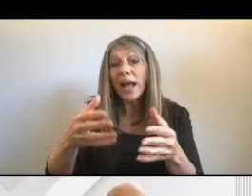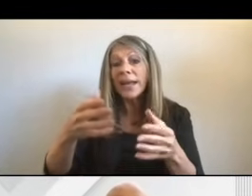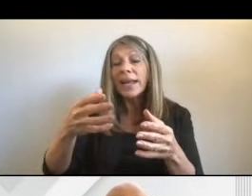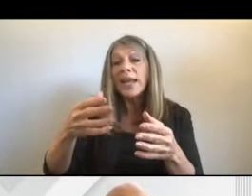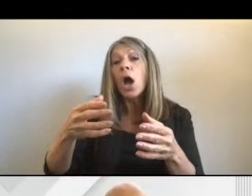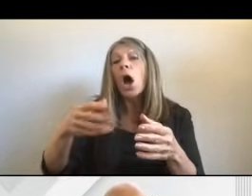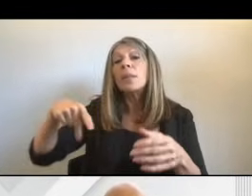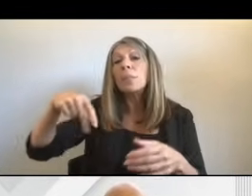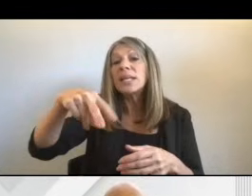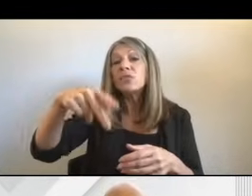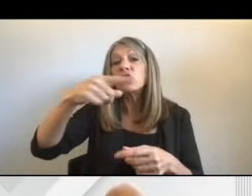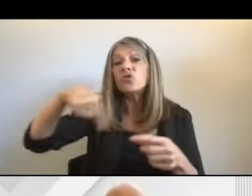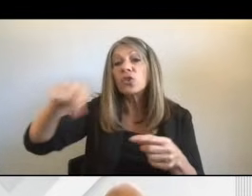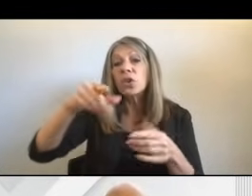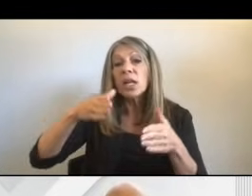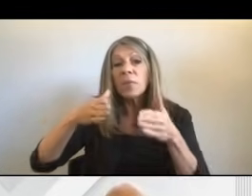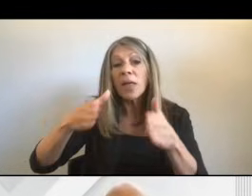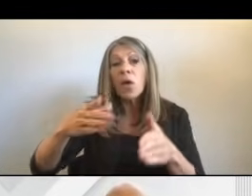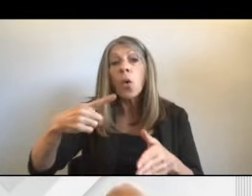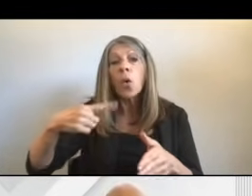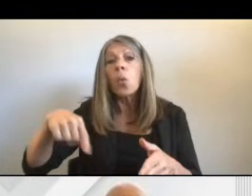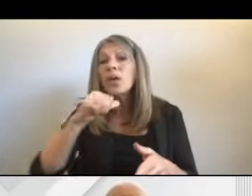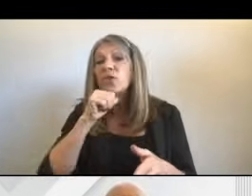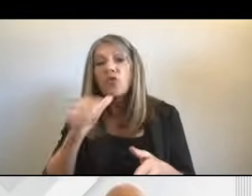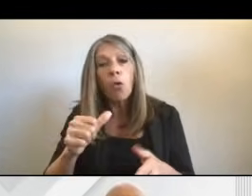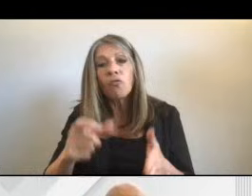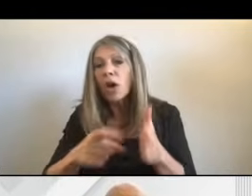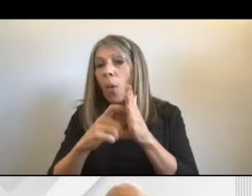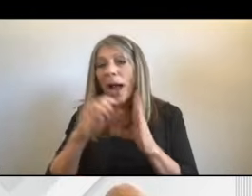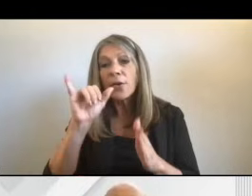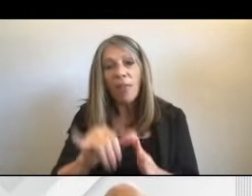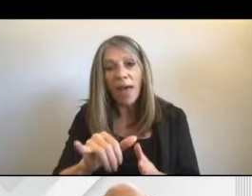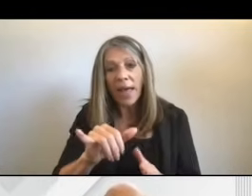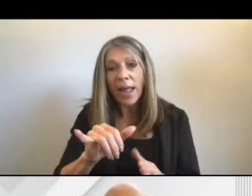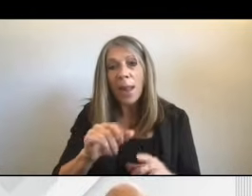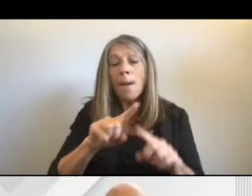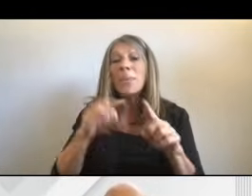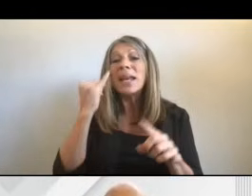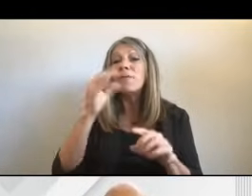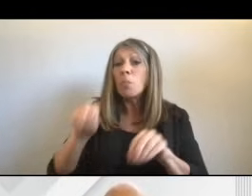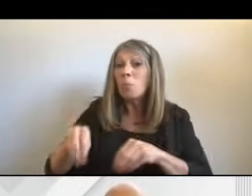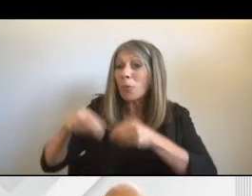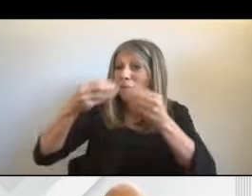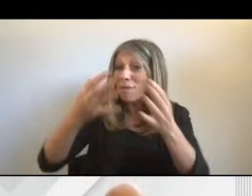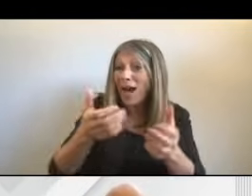we don't require among the pedestrian circulation path. But if you provide any kind of handrail on a